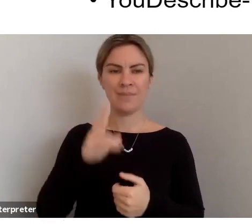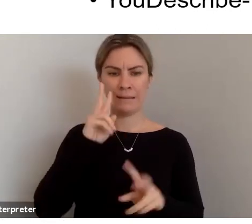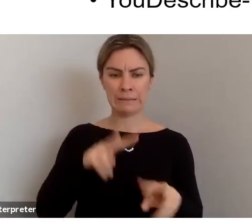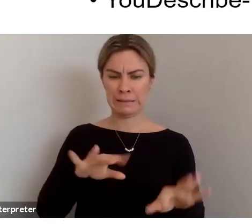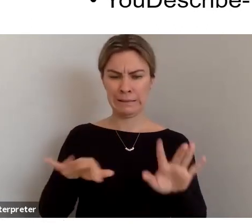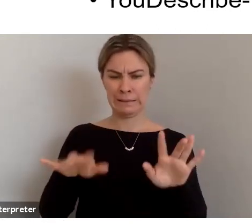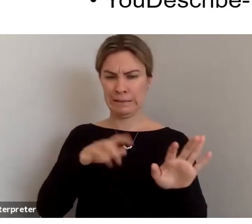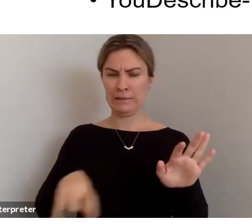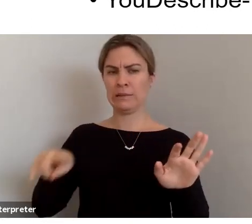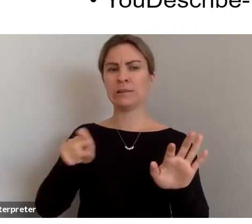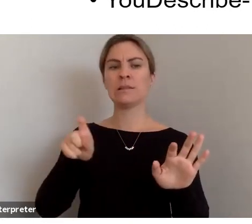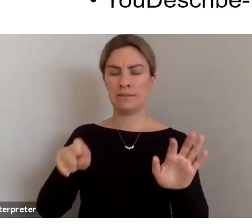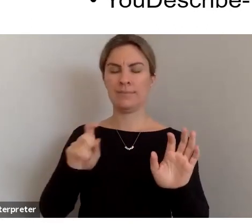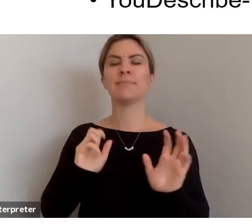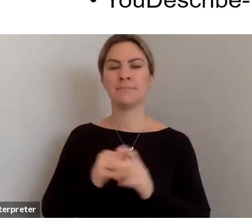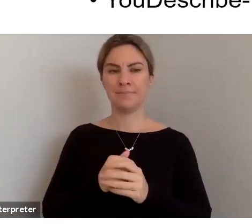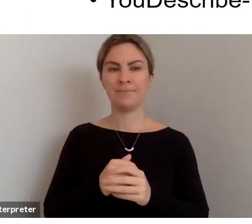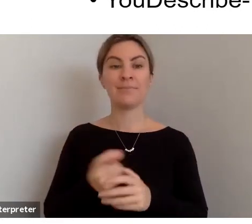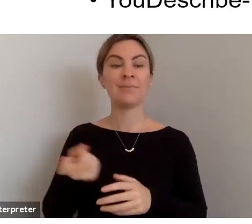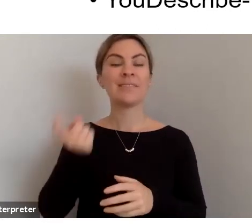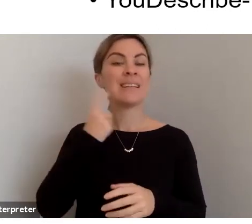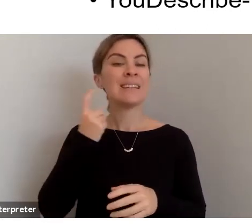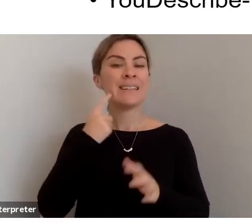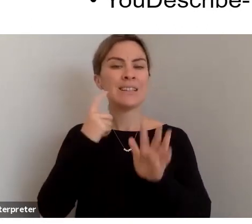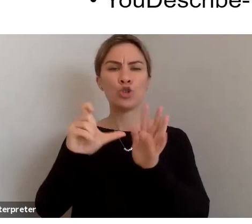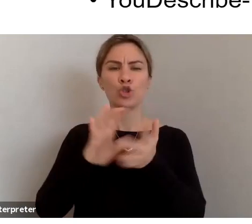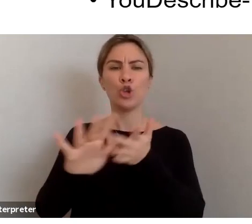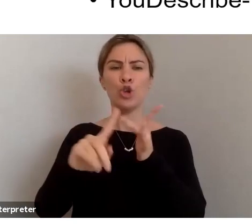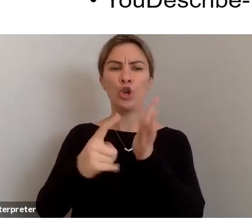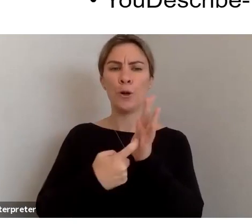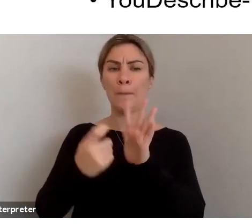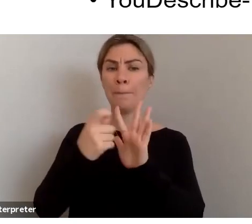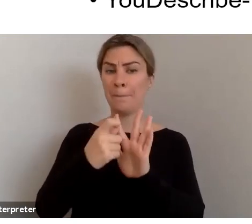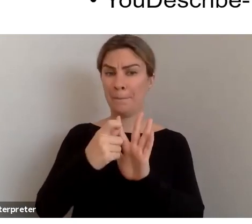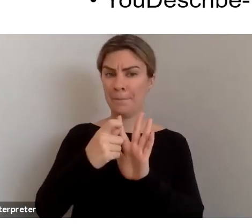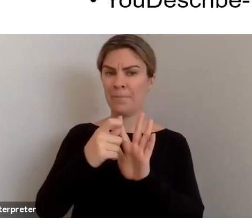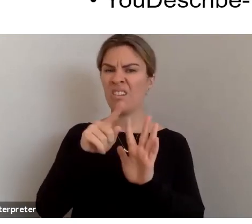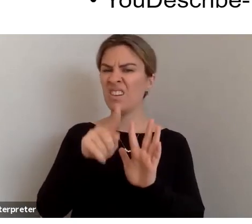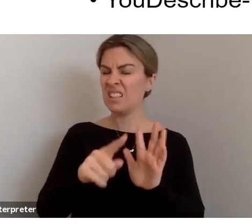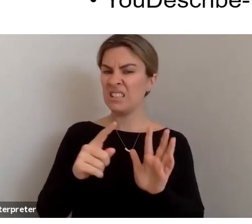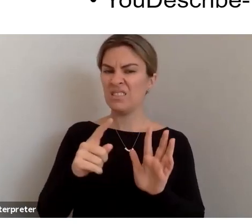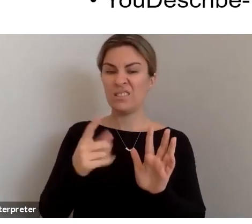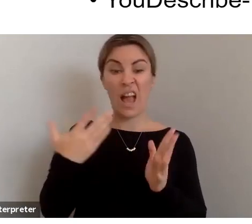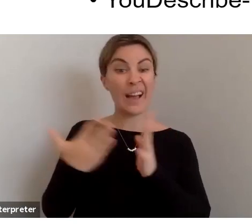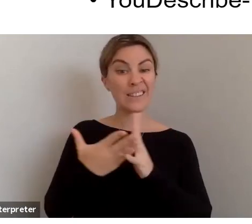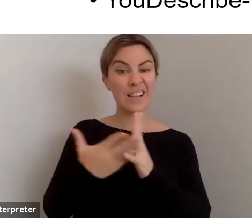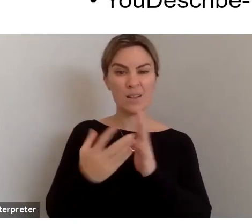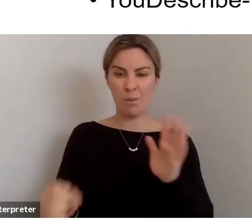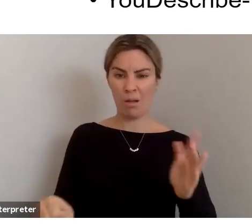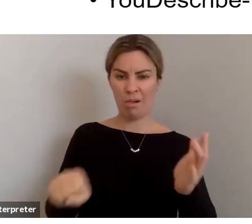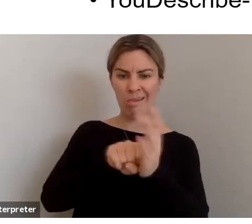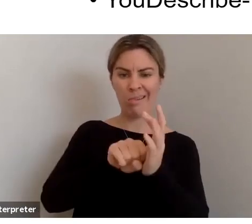Easy capture is alternative to twins designed with accessibility